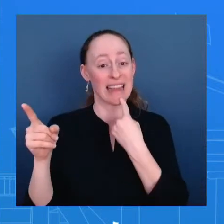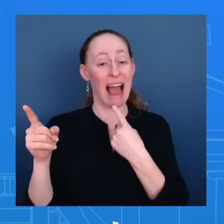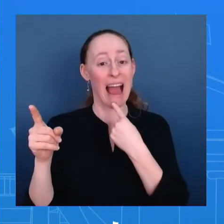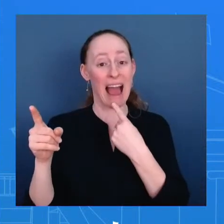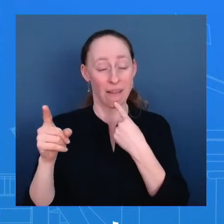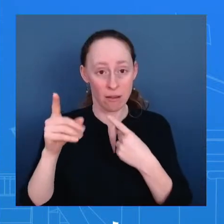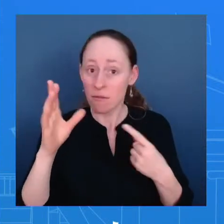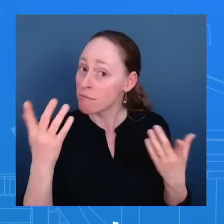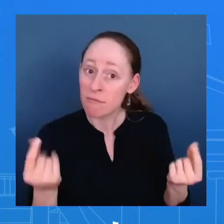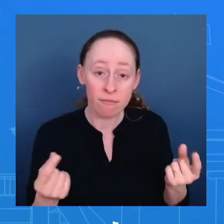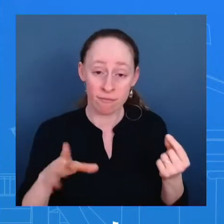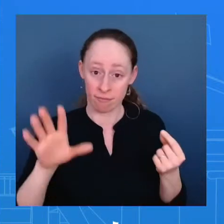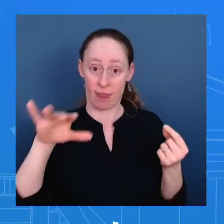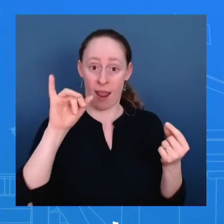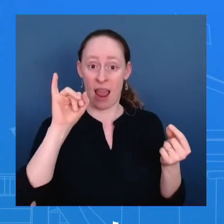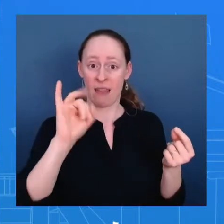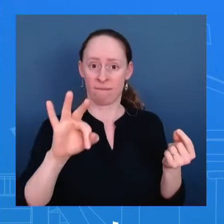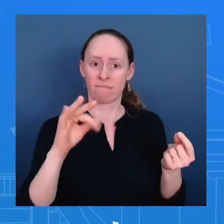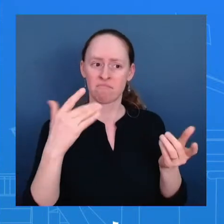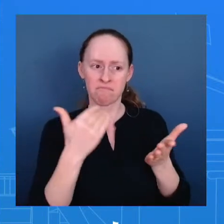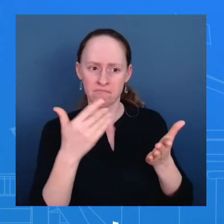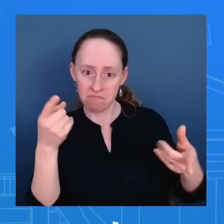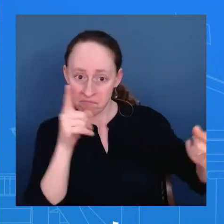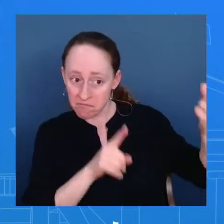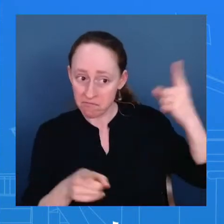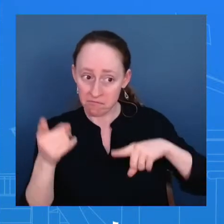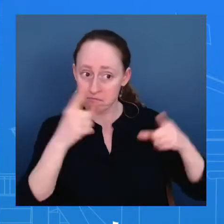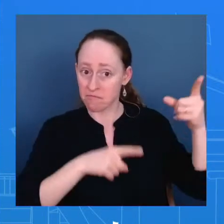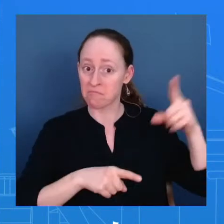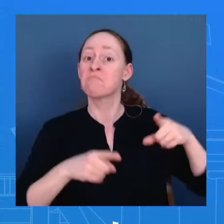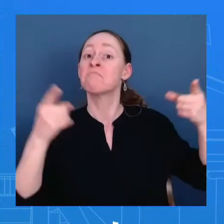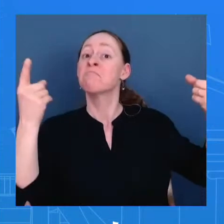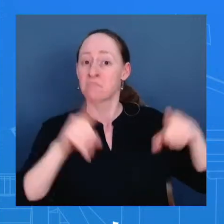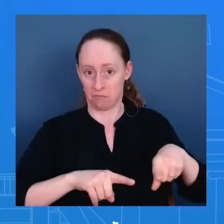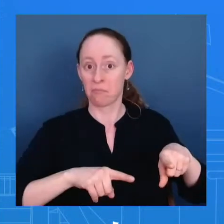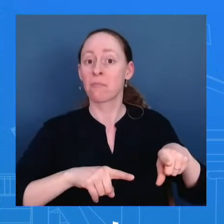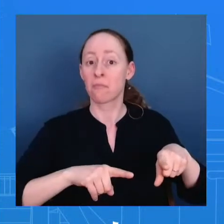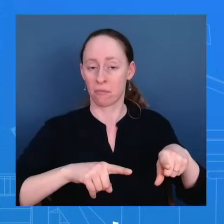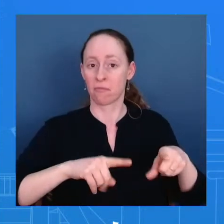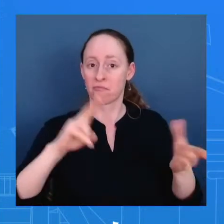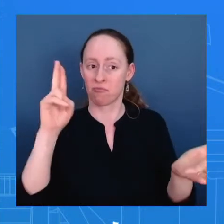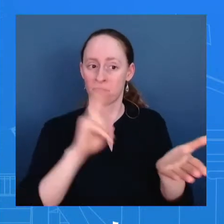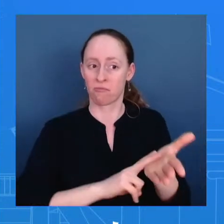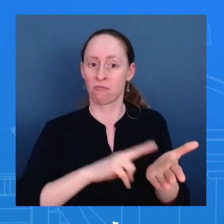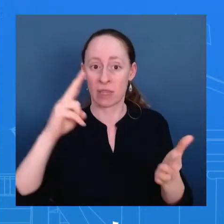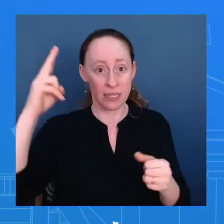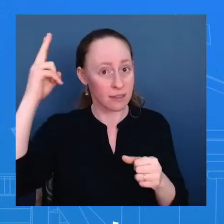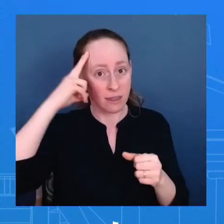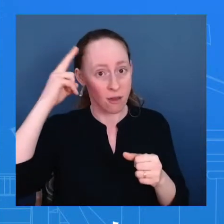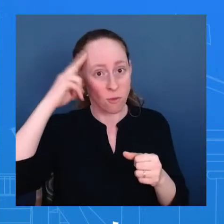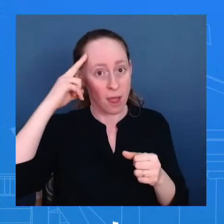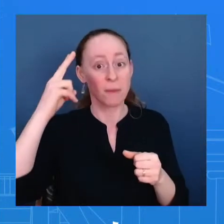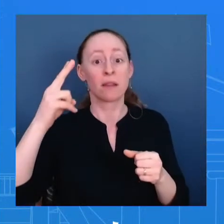And he suggests that, actually, it could be happening under a Democratic administration, and he is willing to help the President for delivery.